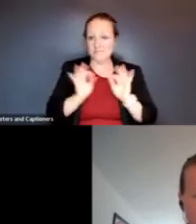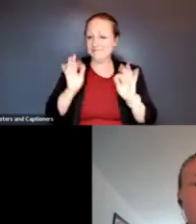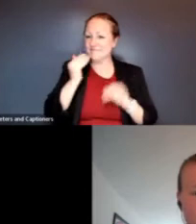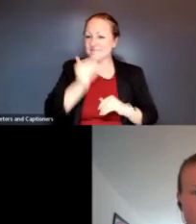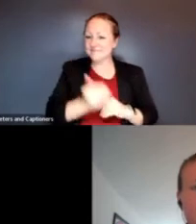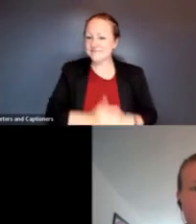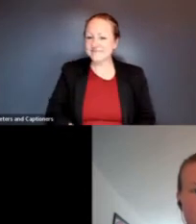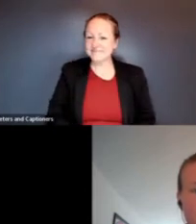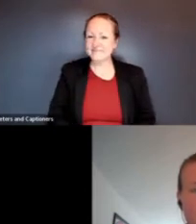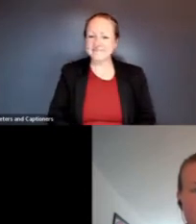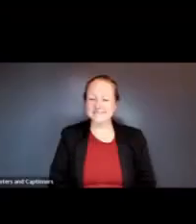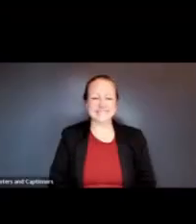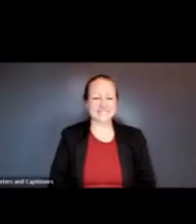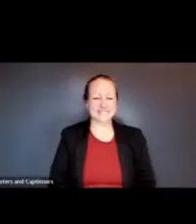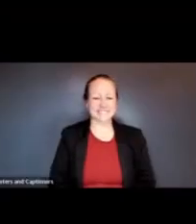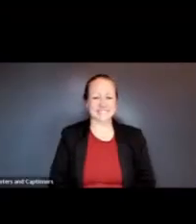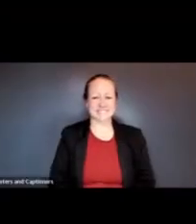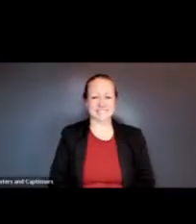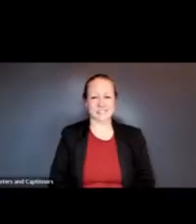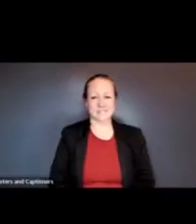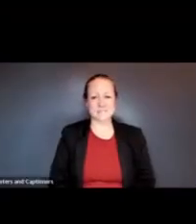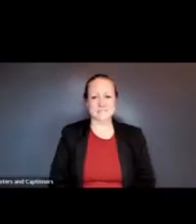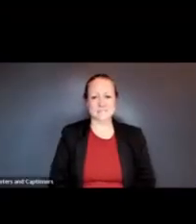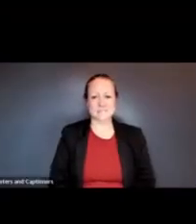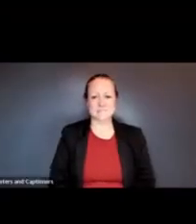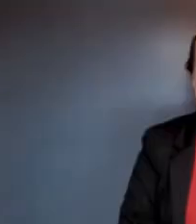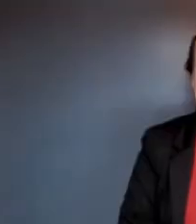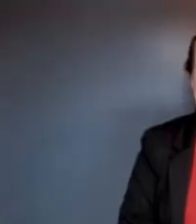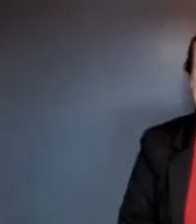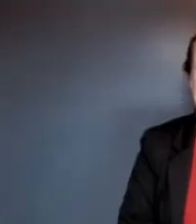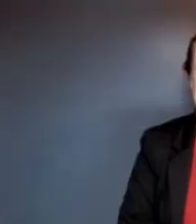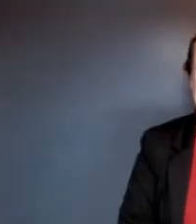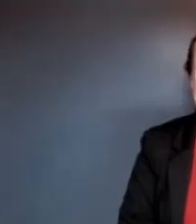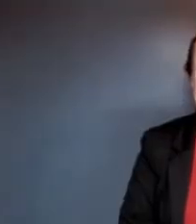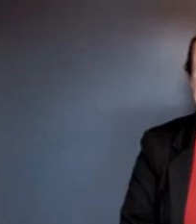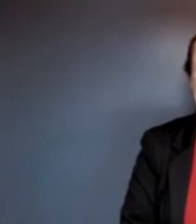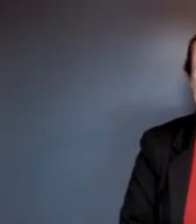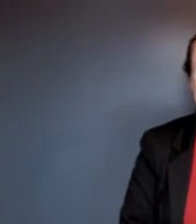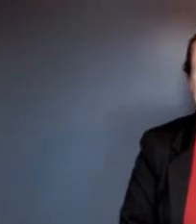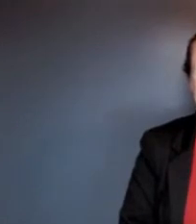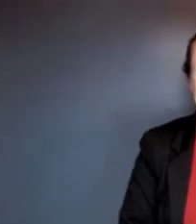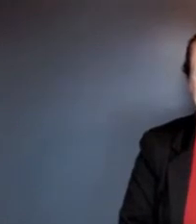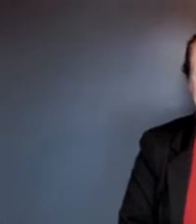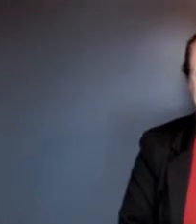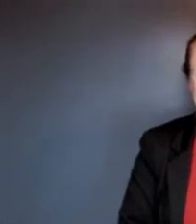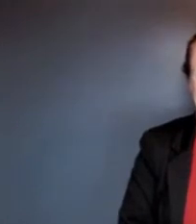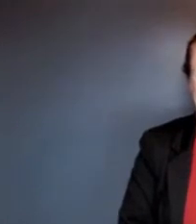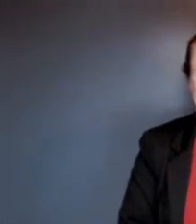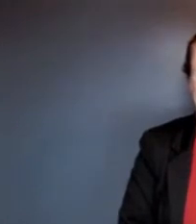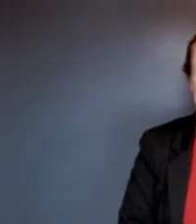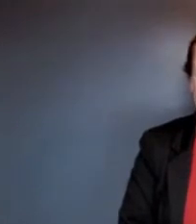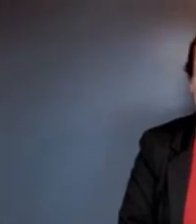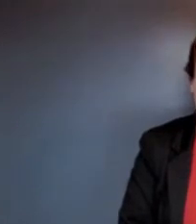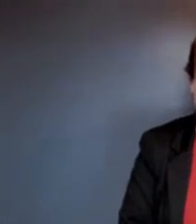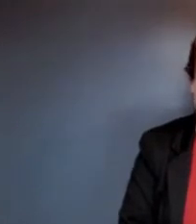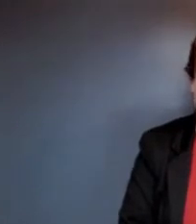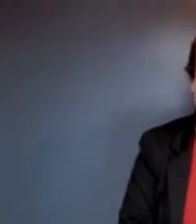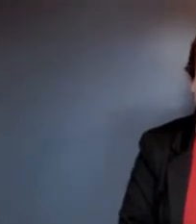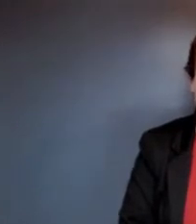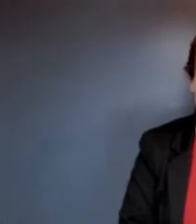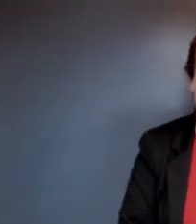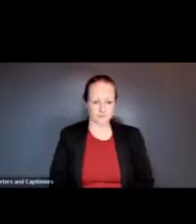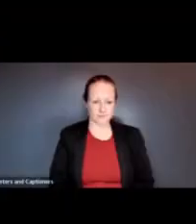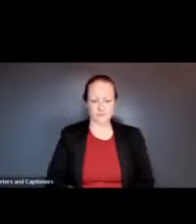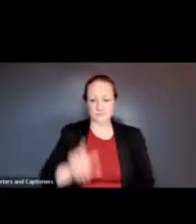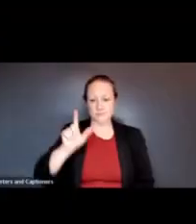you Lindsay, Michael,